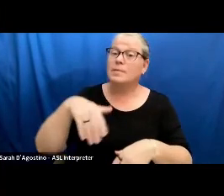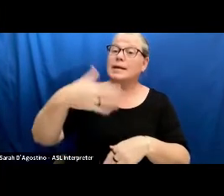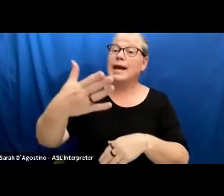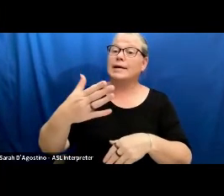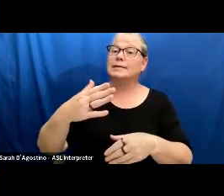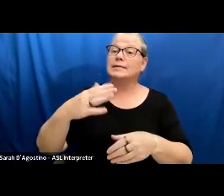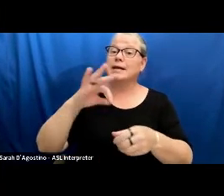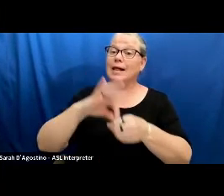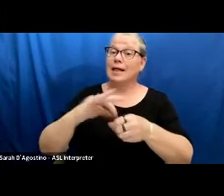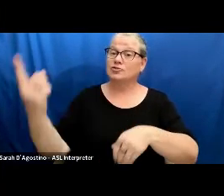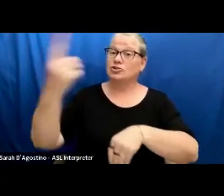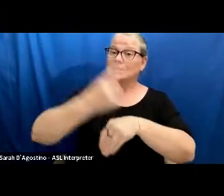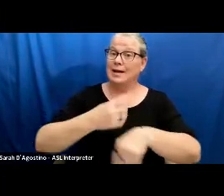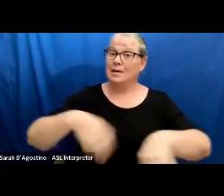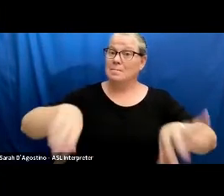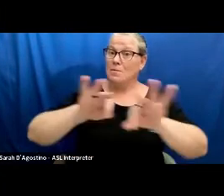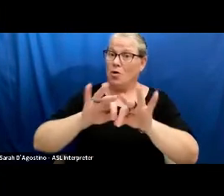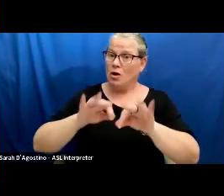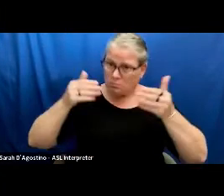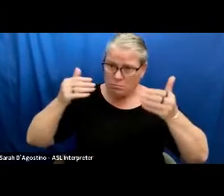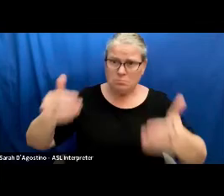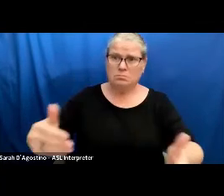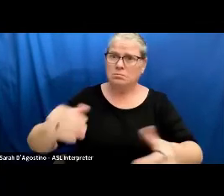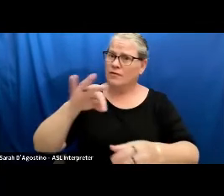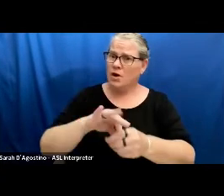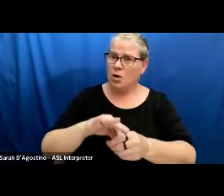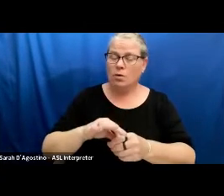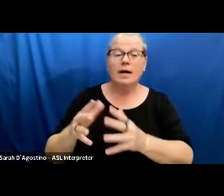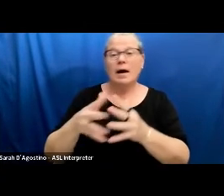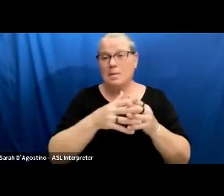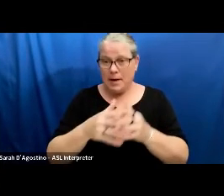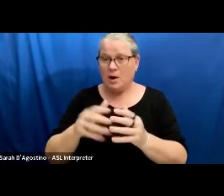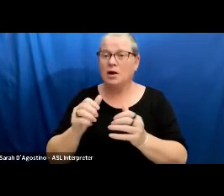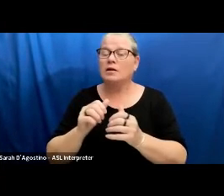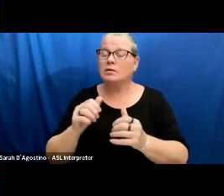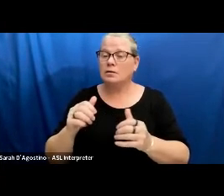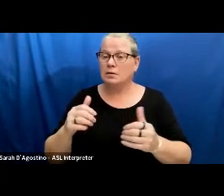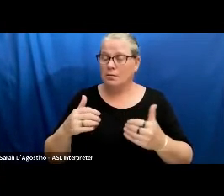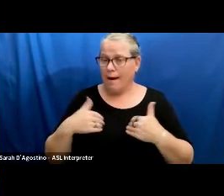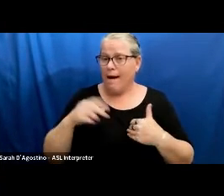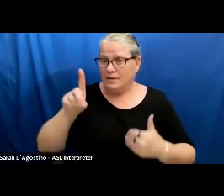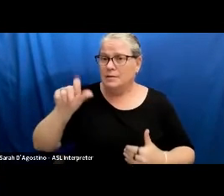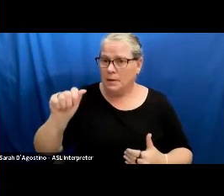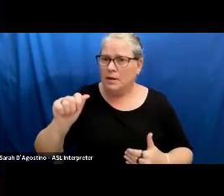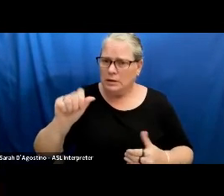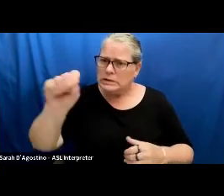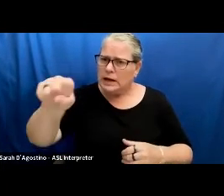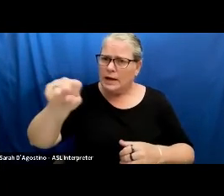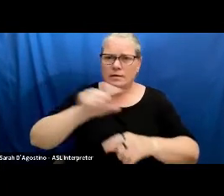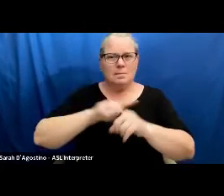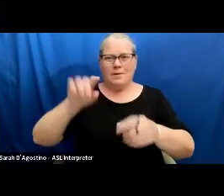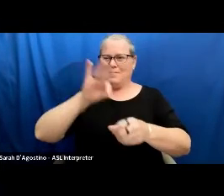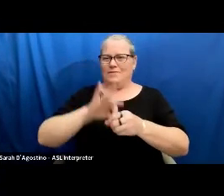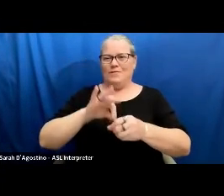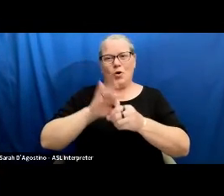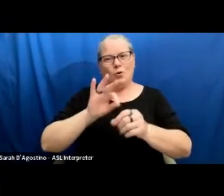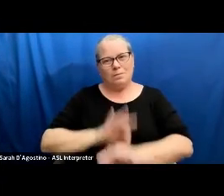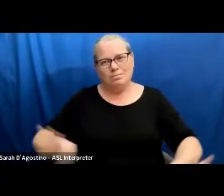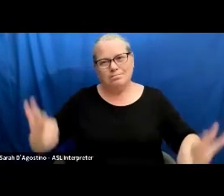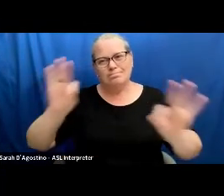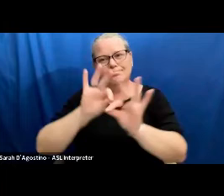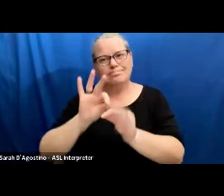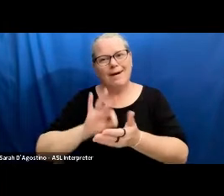votes we are americans with disabilities and our votes count for more information on the